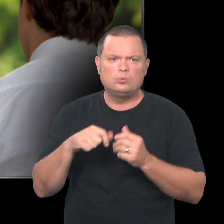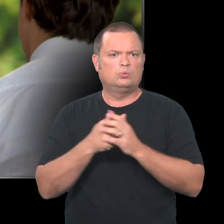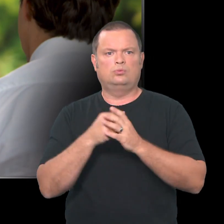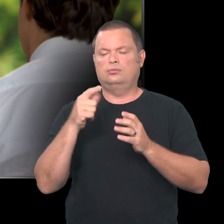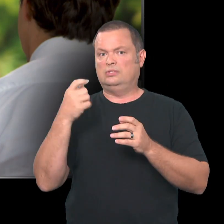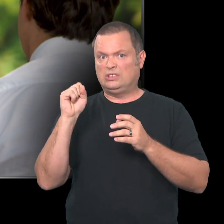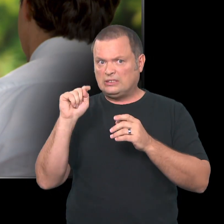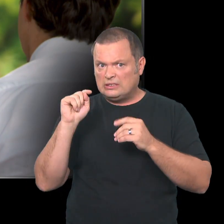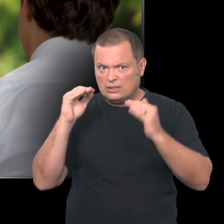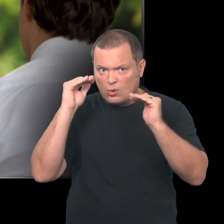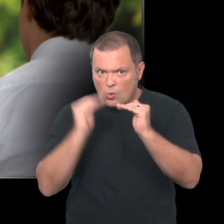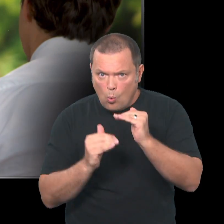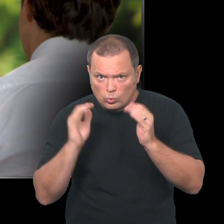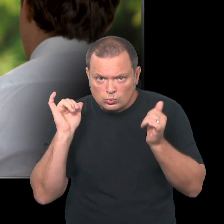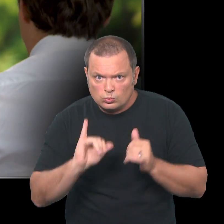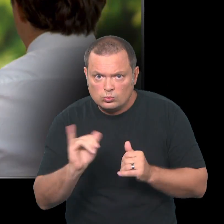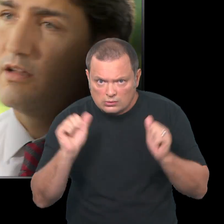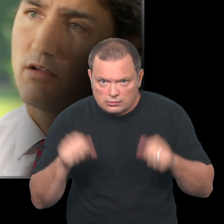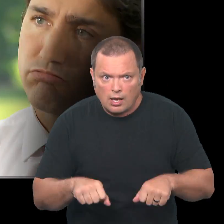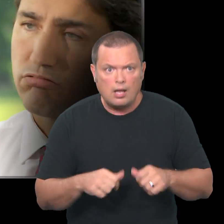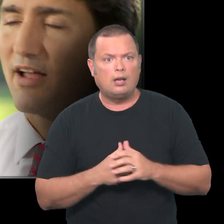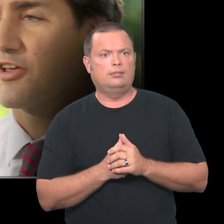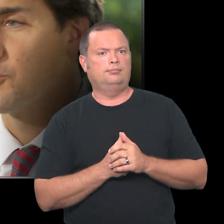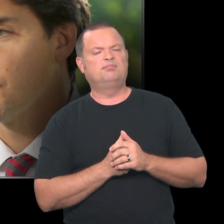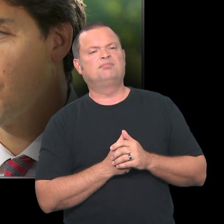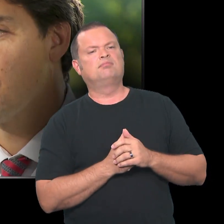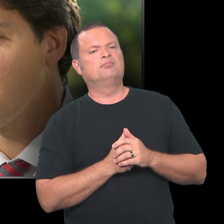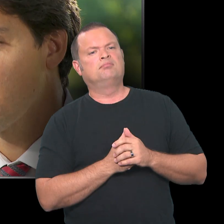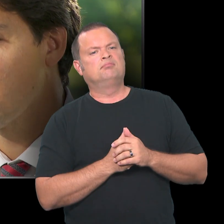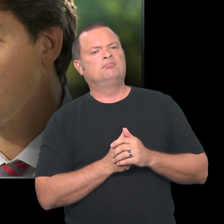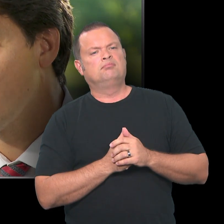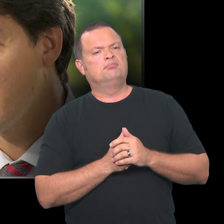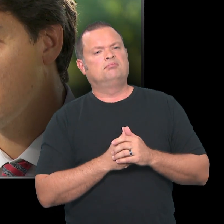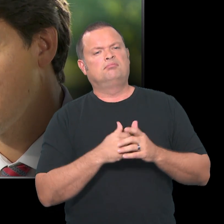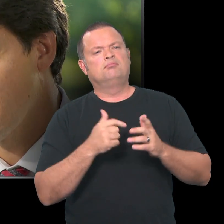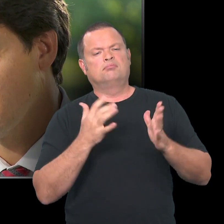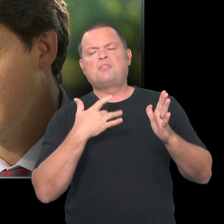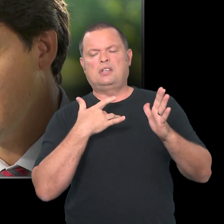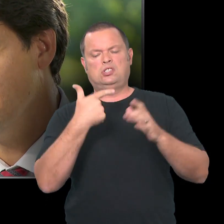we're not going to raise it at all. Well, there are other things you could do with it, you could lower it.